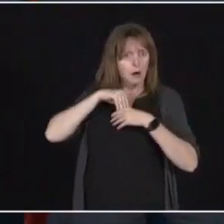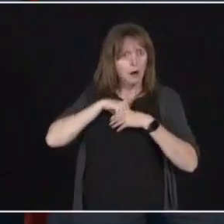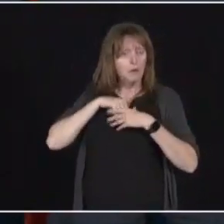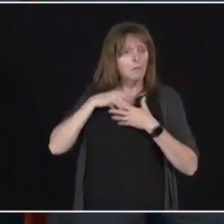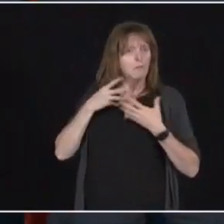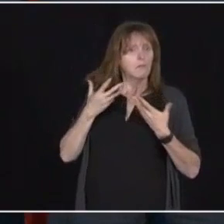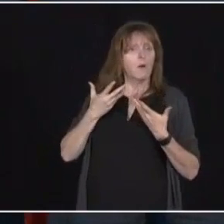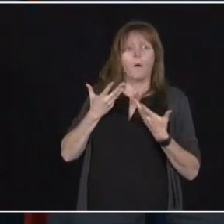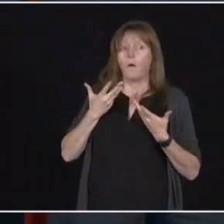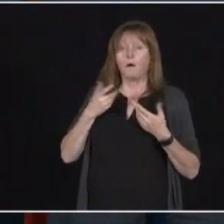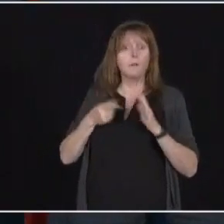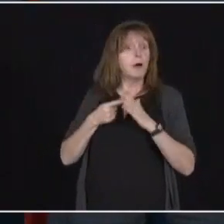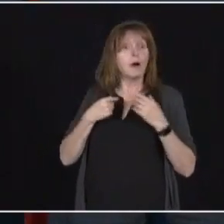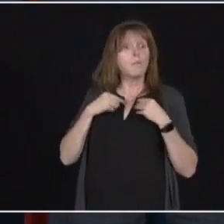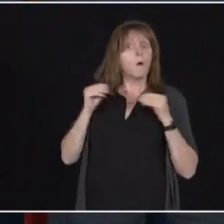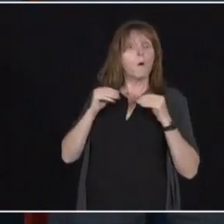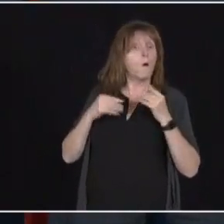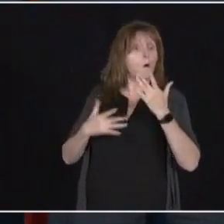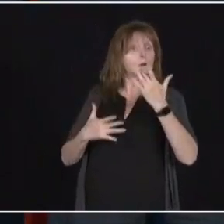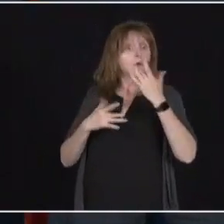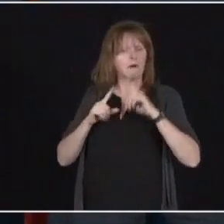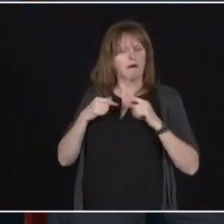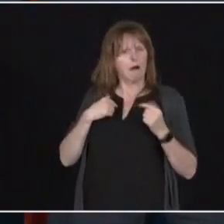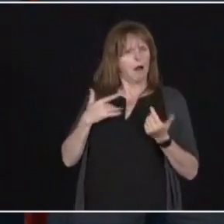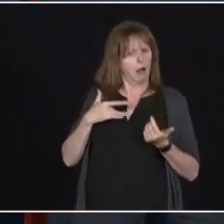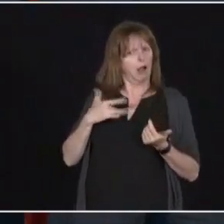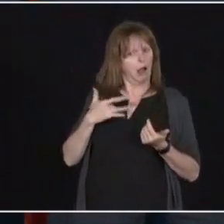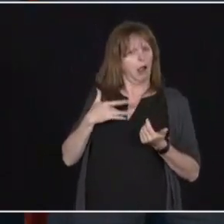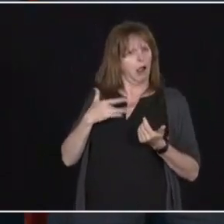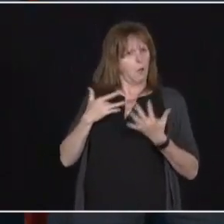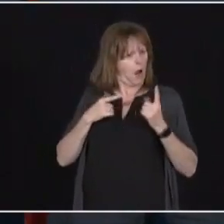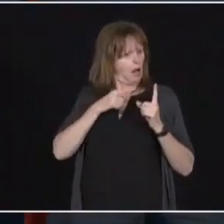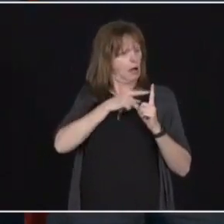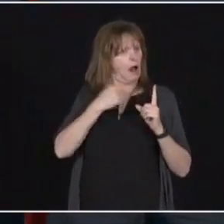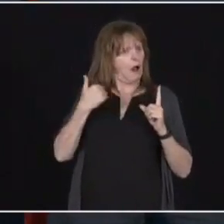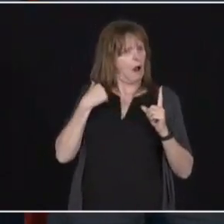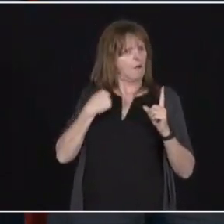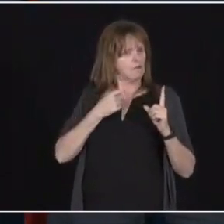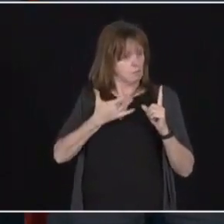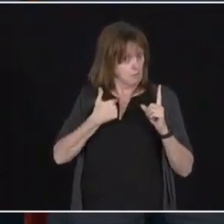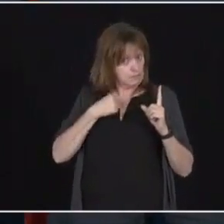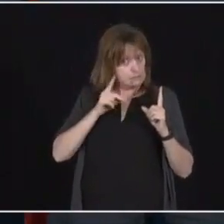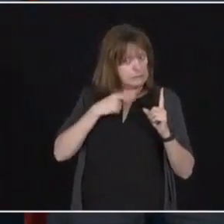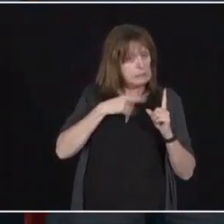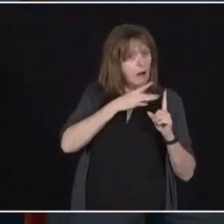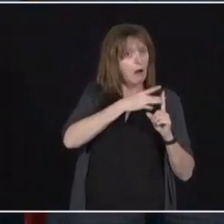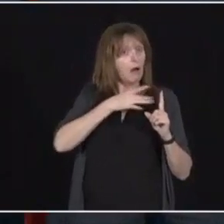People want to have these tests. They are concerned about their own health. They might be showing signs of COVID-19, or